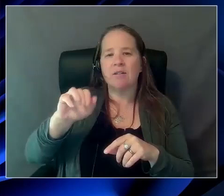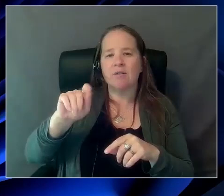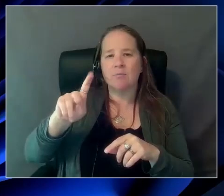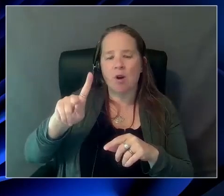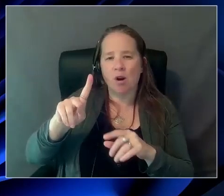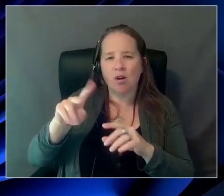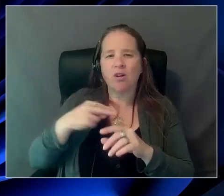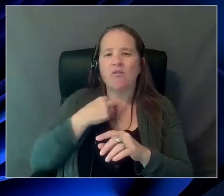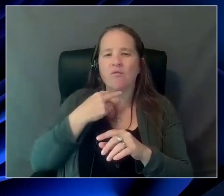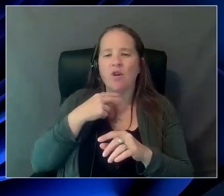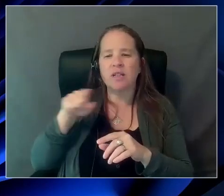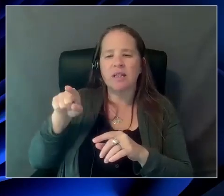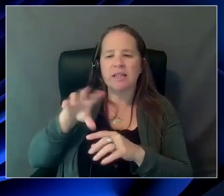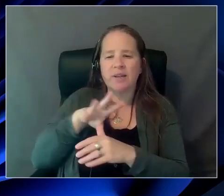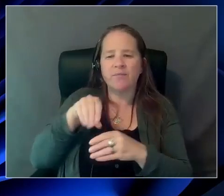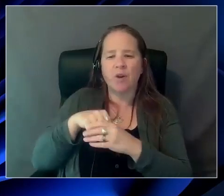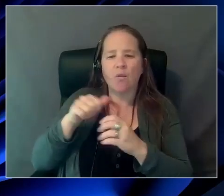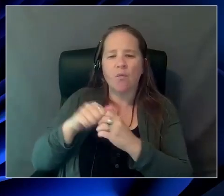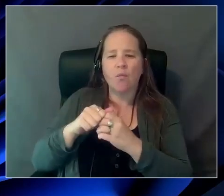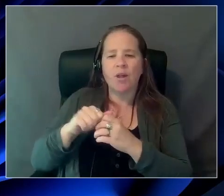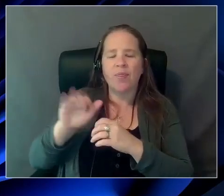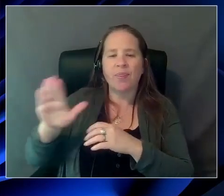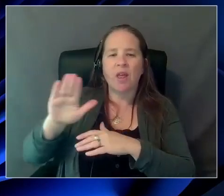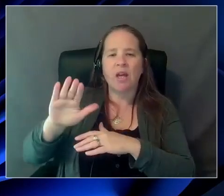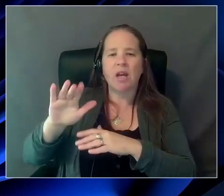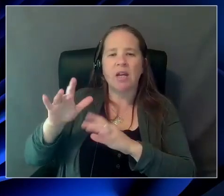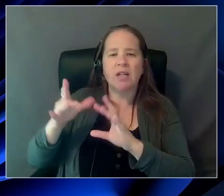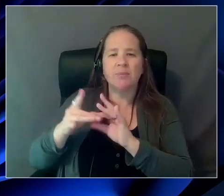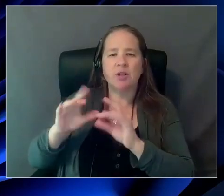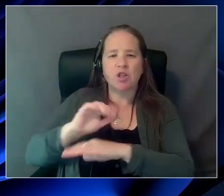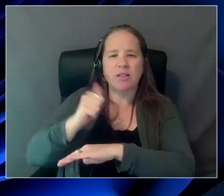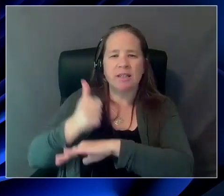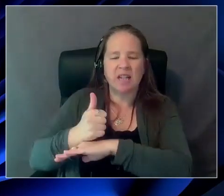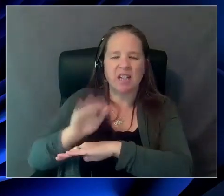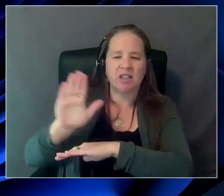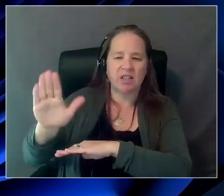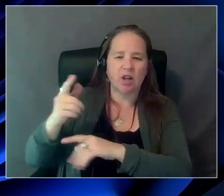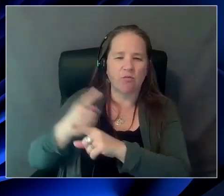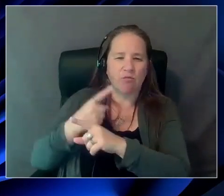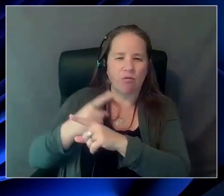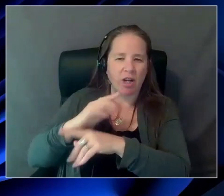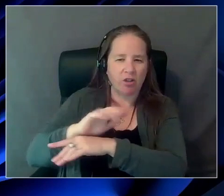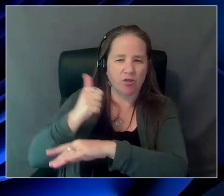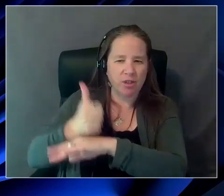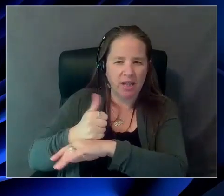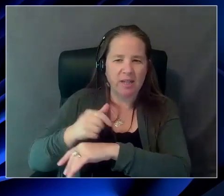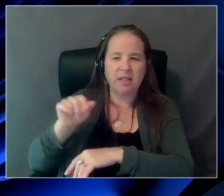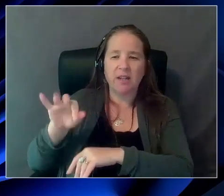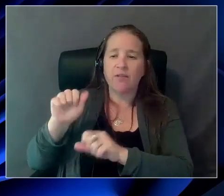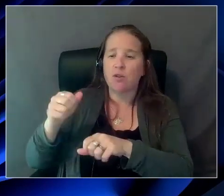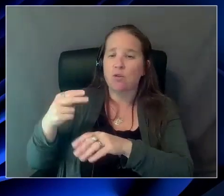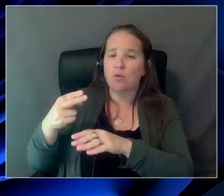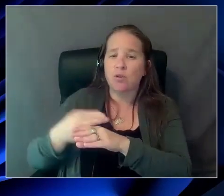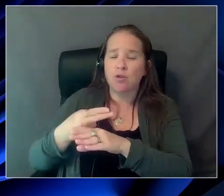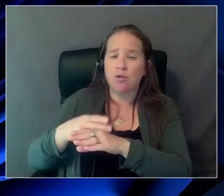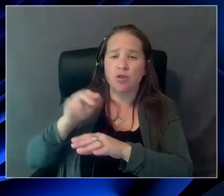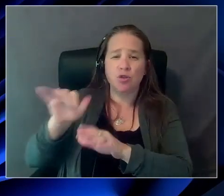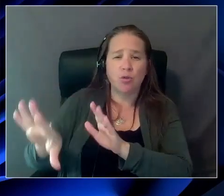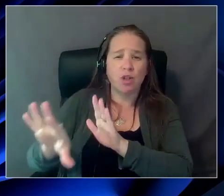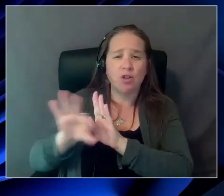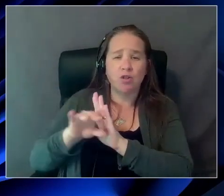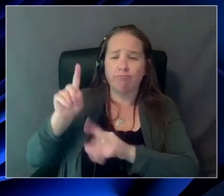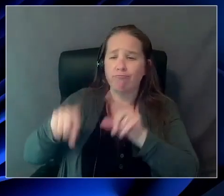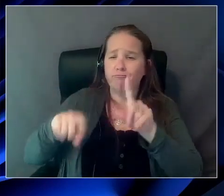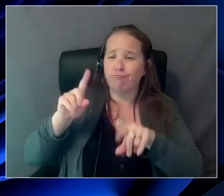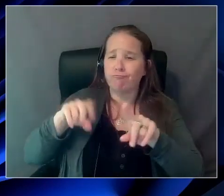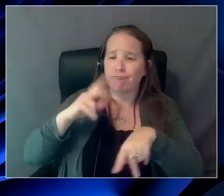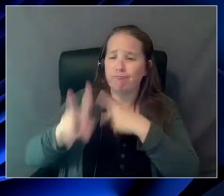And it’s actually part of the Narrator speech settings as well as NVDA settings so if you use, uh you can choose to use different voices within NVDA and